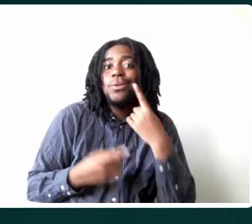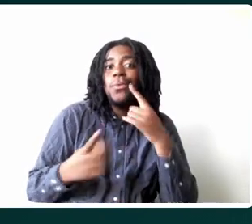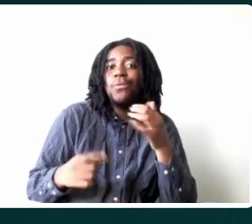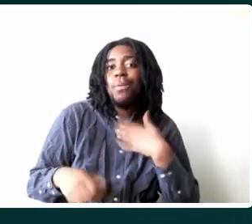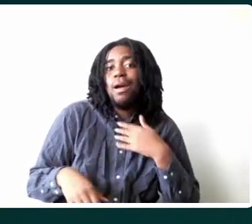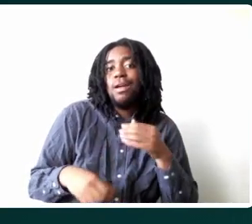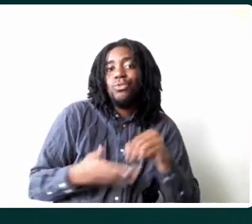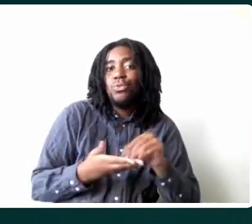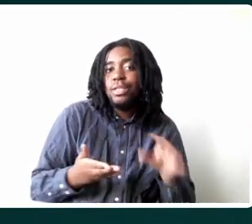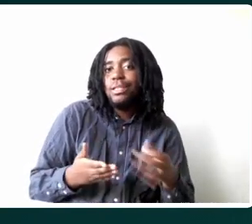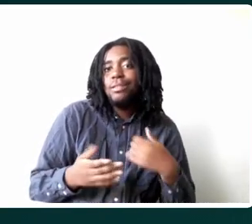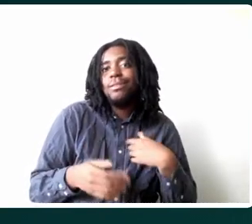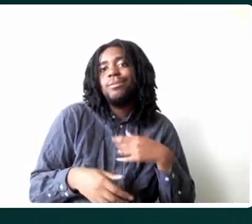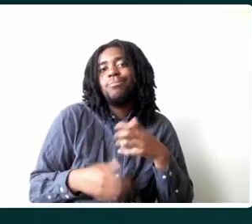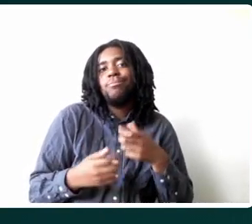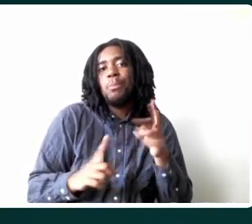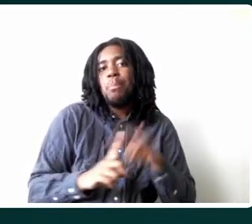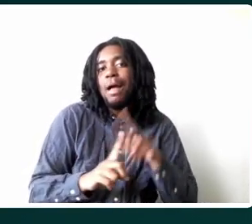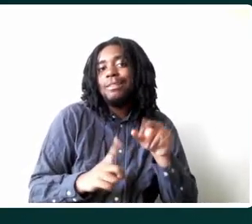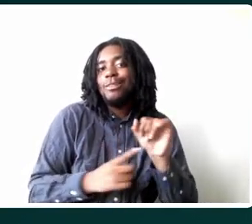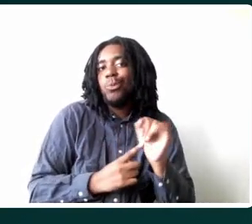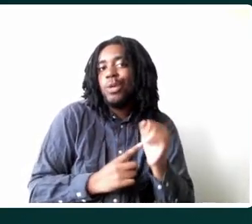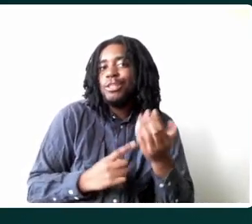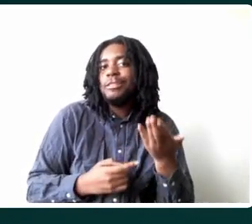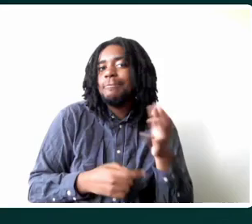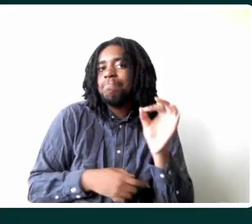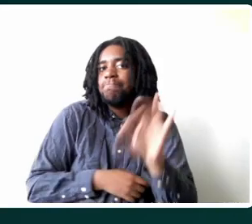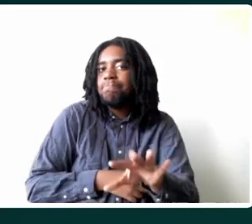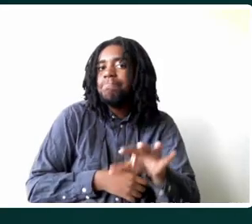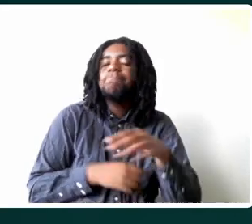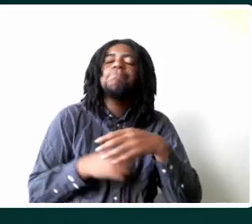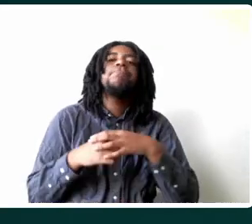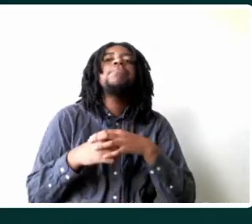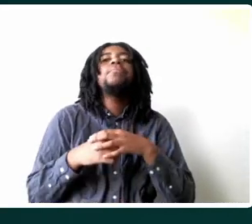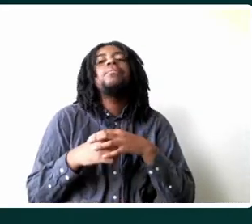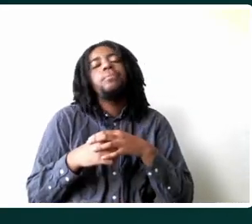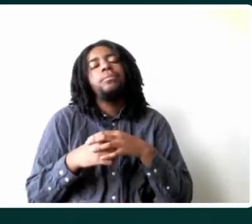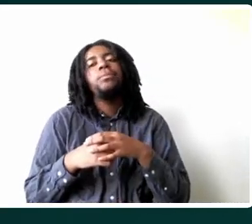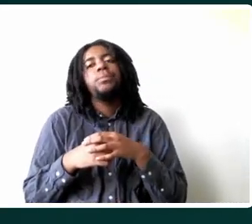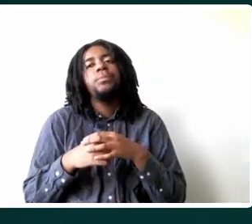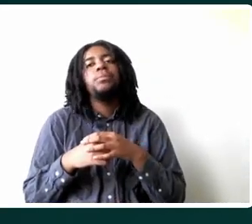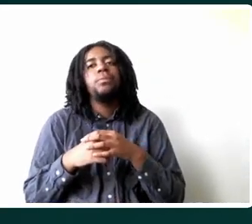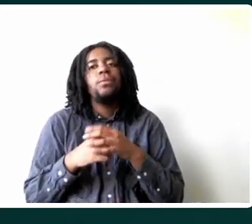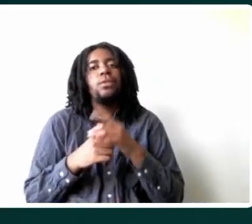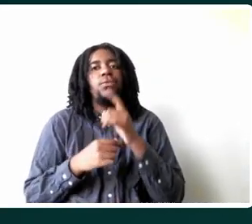situation. And then I think that that's, you know, really how, you know, the creations happen. I know